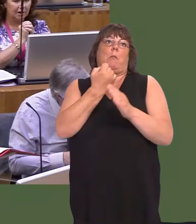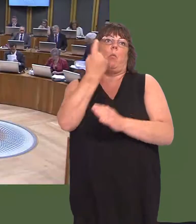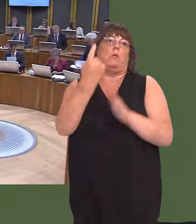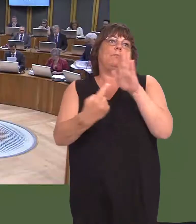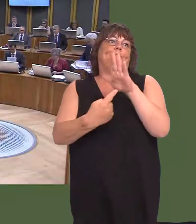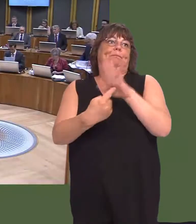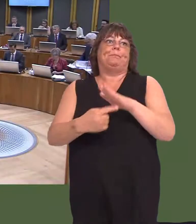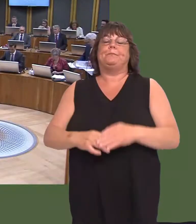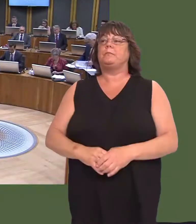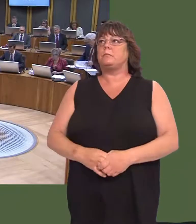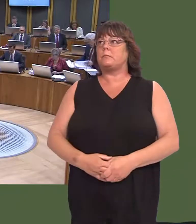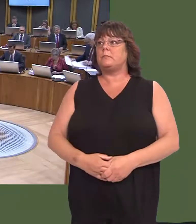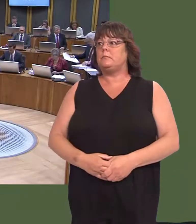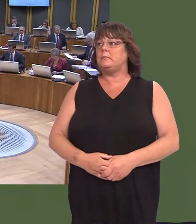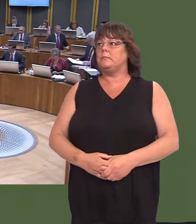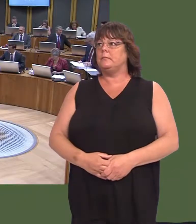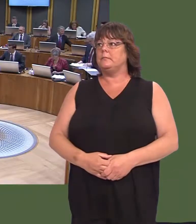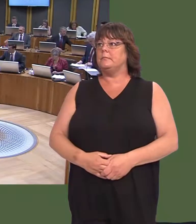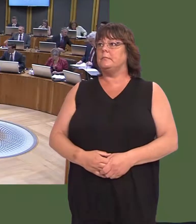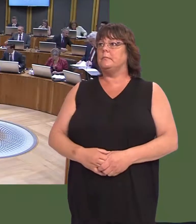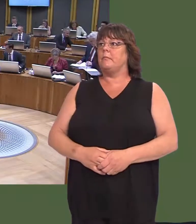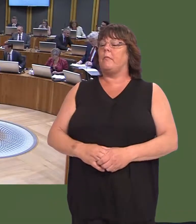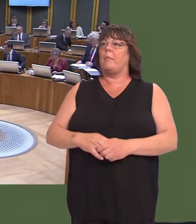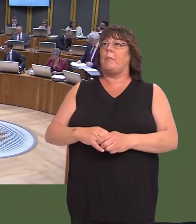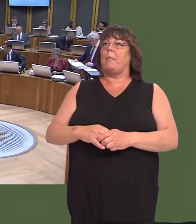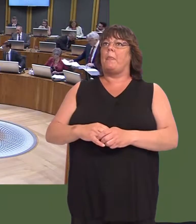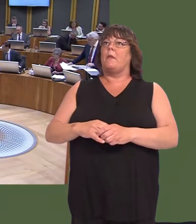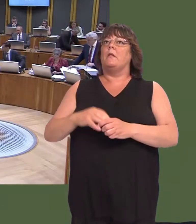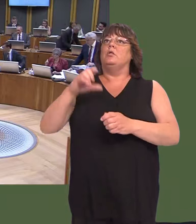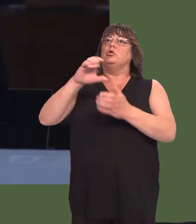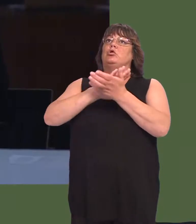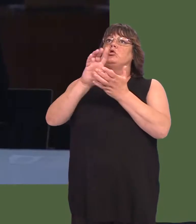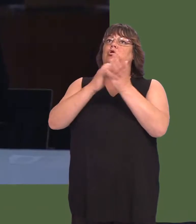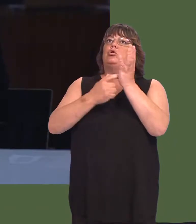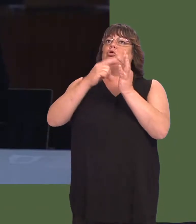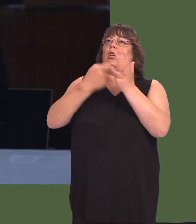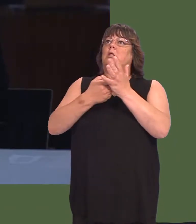Steffan Lewis: The Chartered Institute of Procurement and Supply has recently concluded